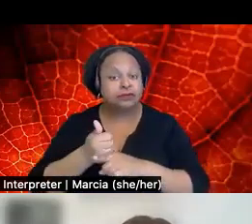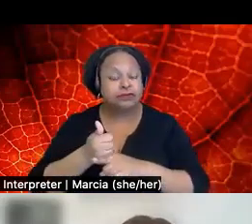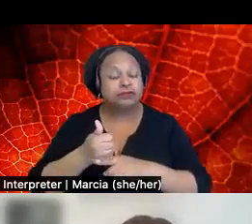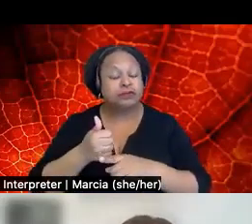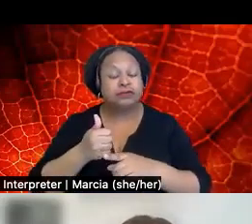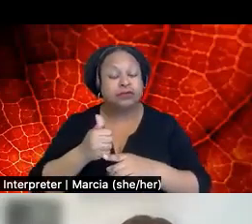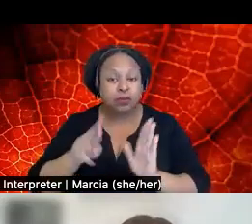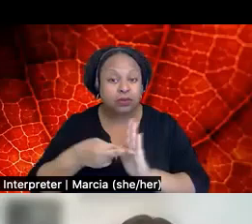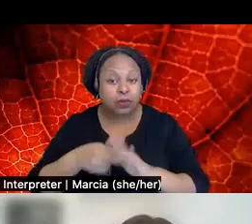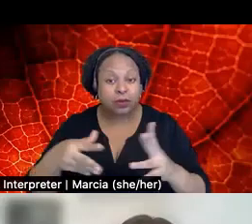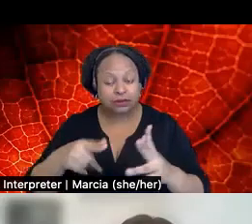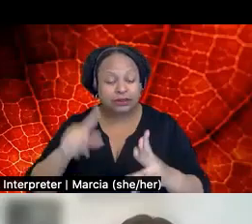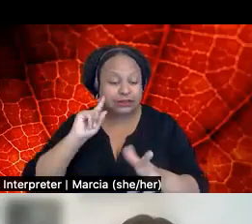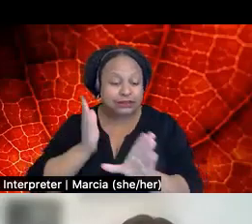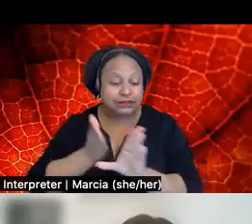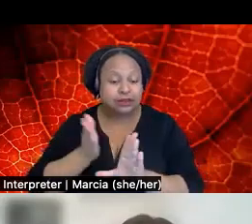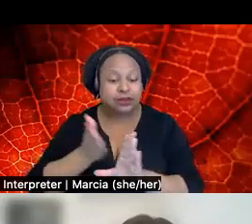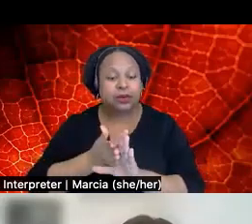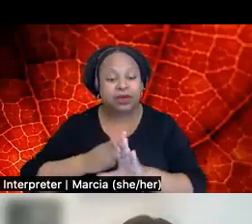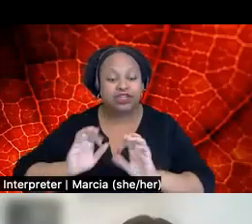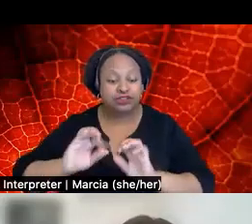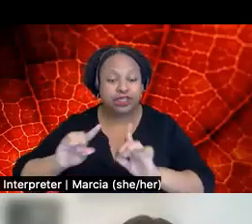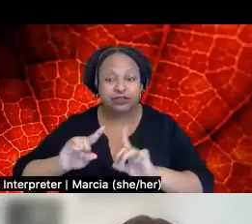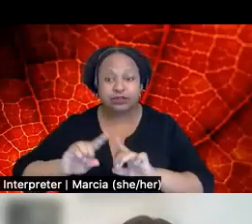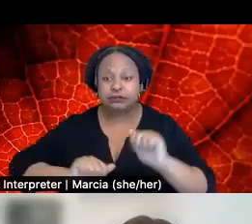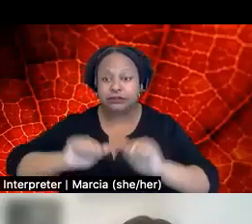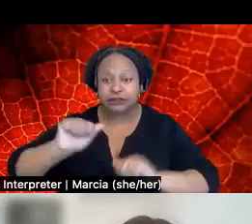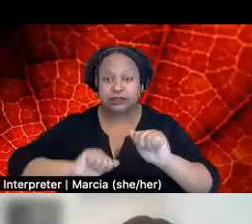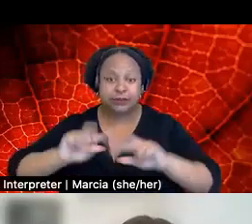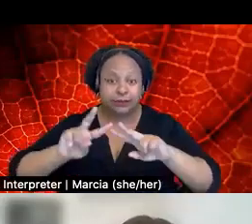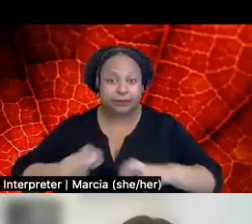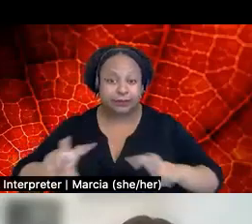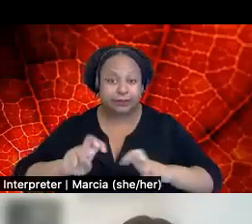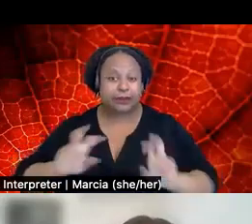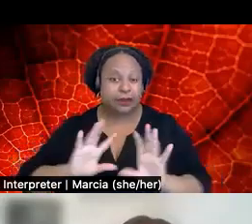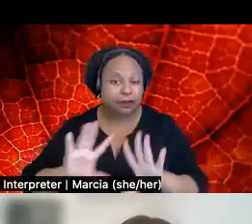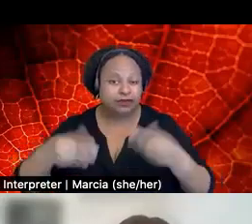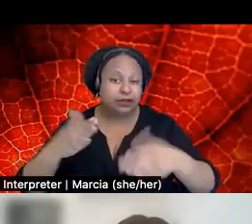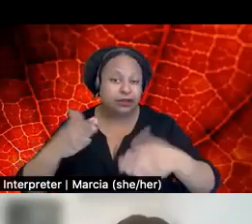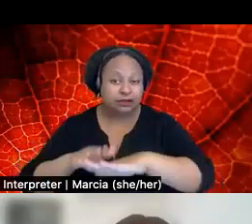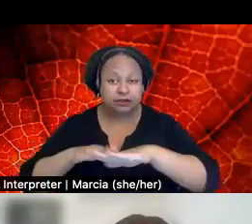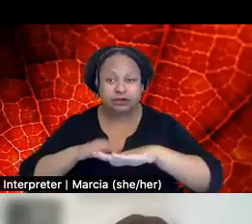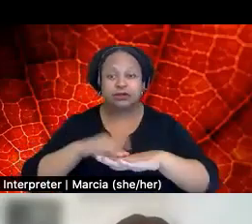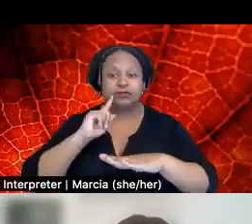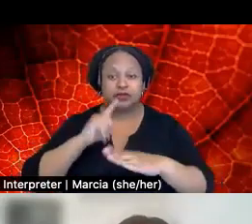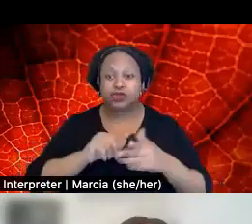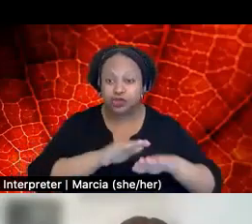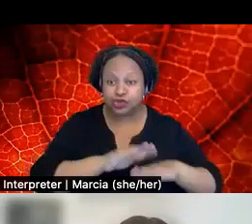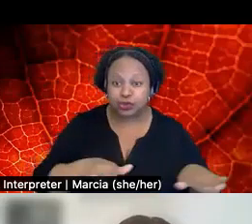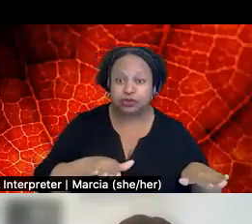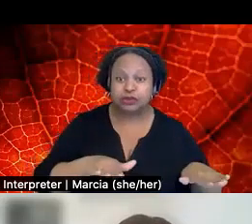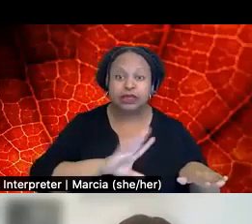psycho-educational assessments and provided consultations for both children and adults.